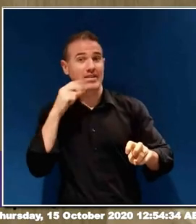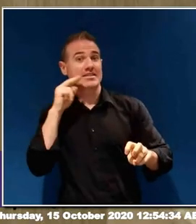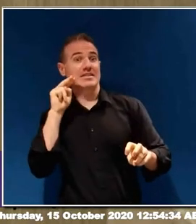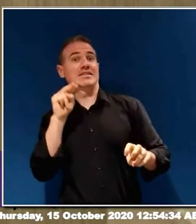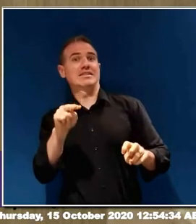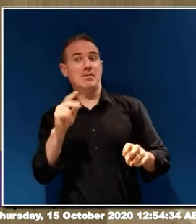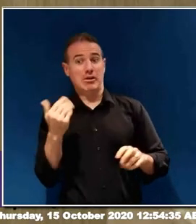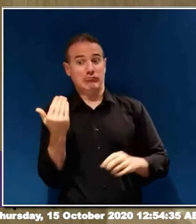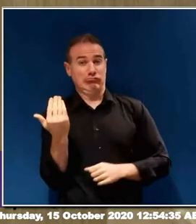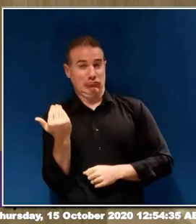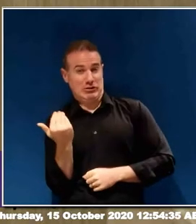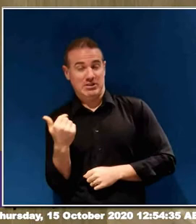OK.